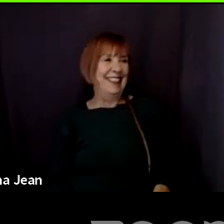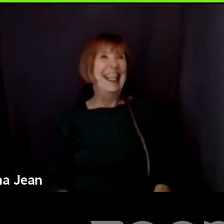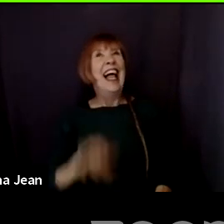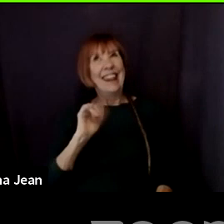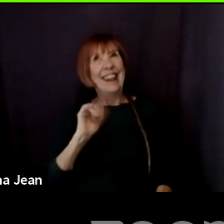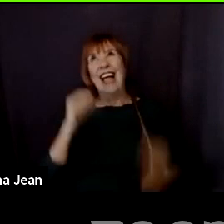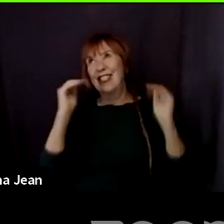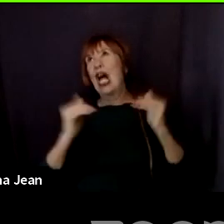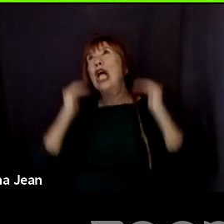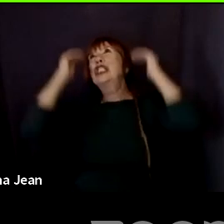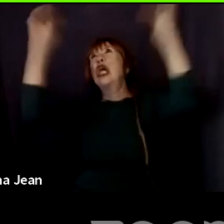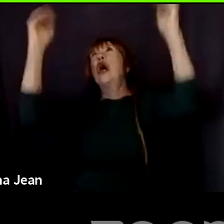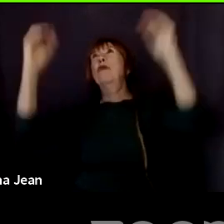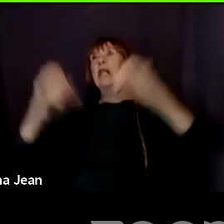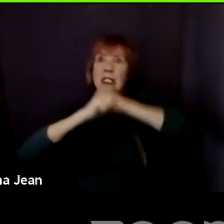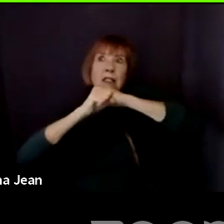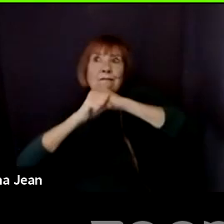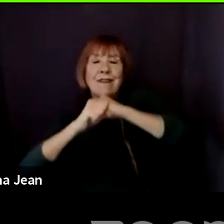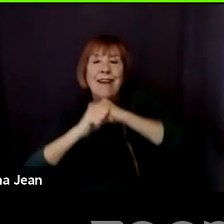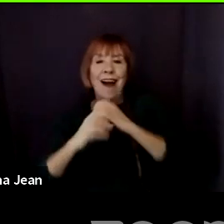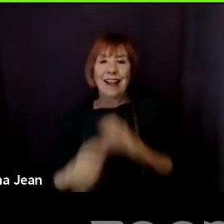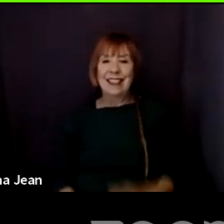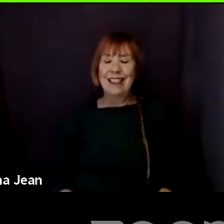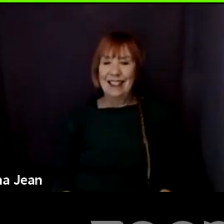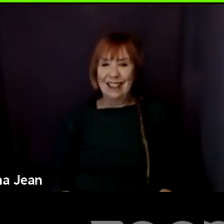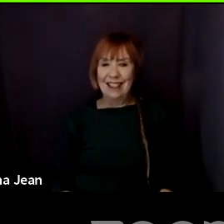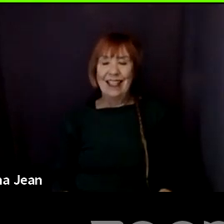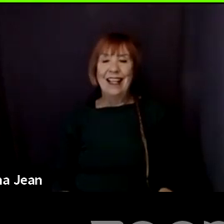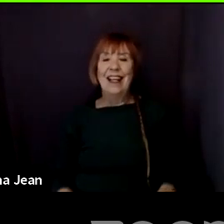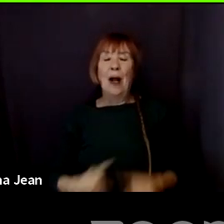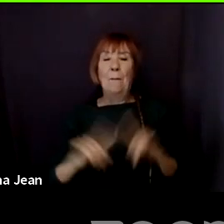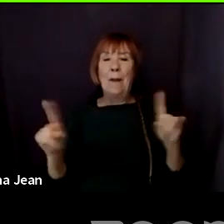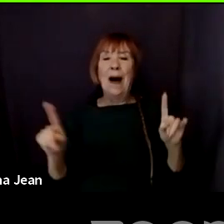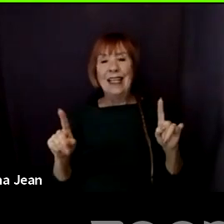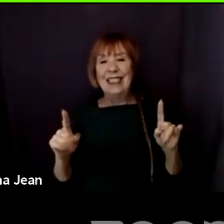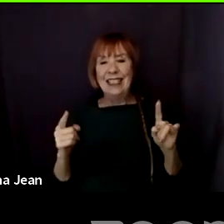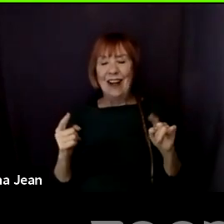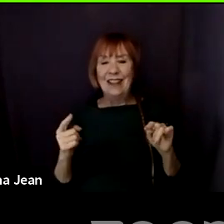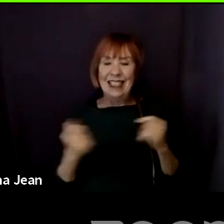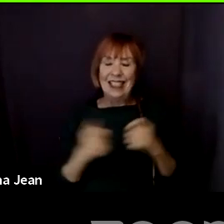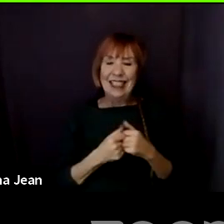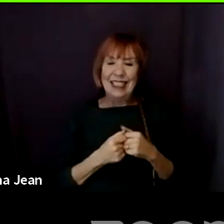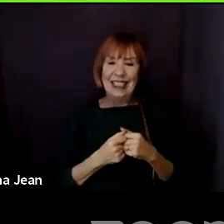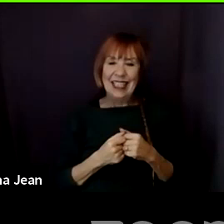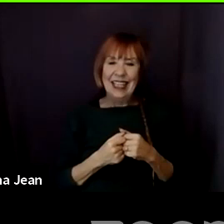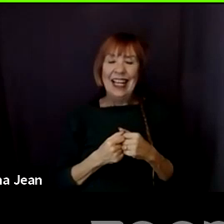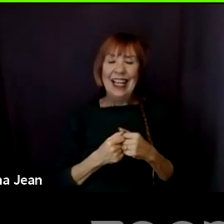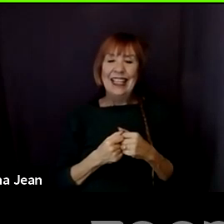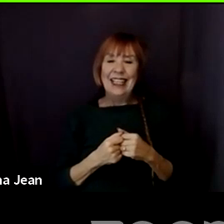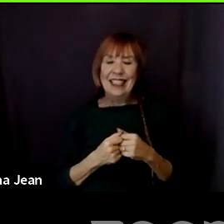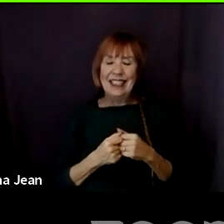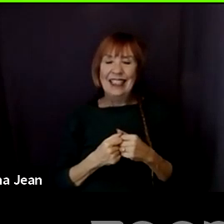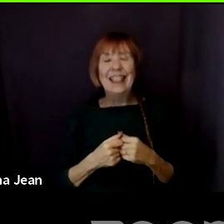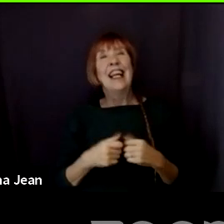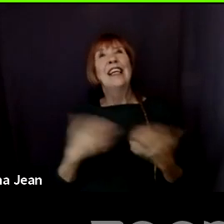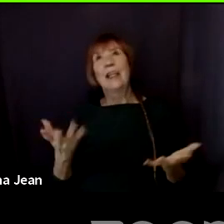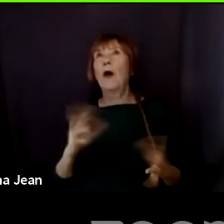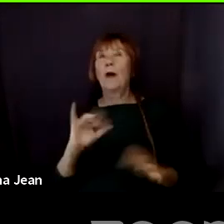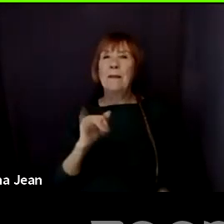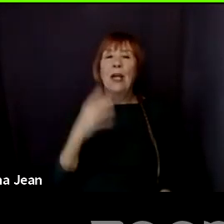but don't be surprised if someone asks you to sign a release saying that you won't sue the writer like, 'cause if I've written a script,